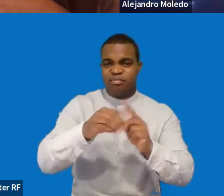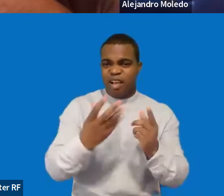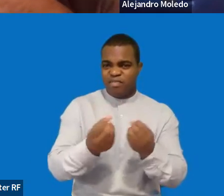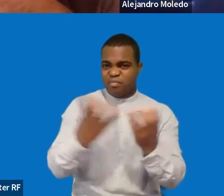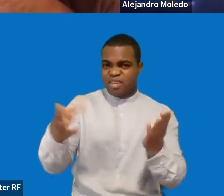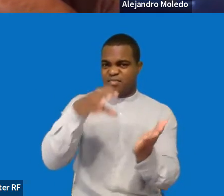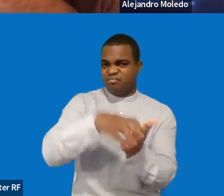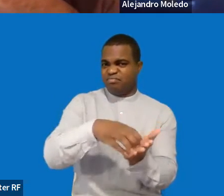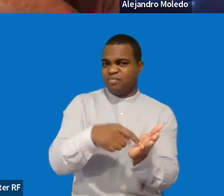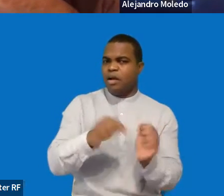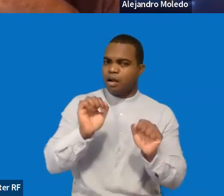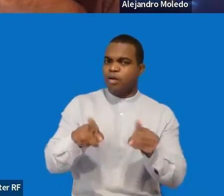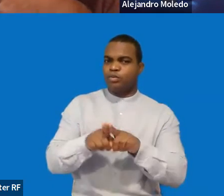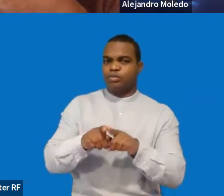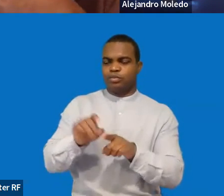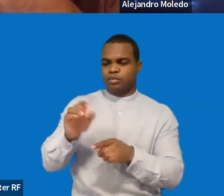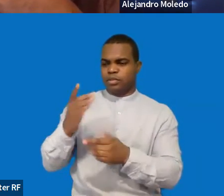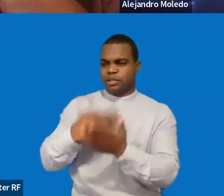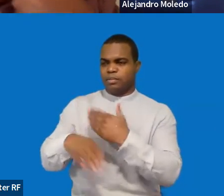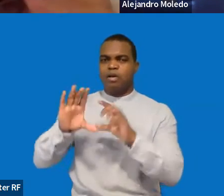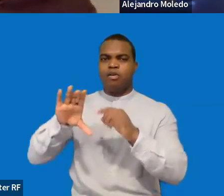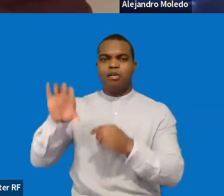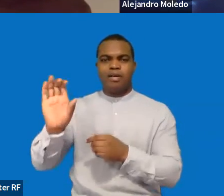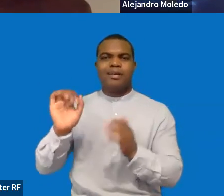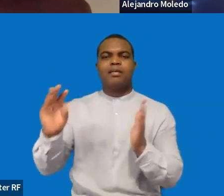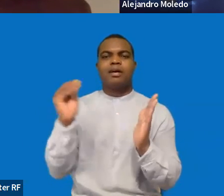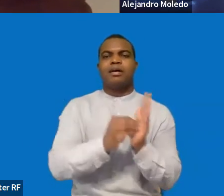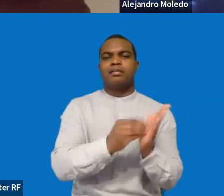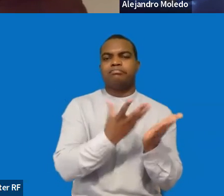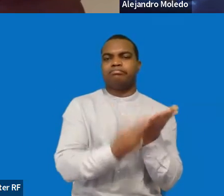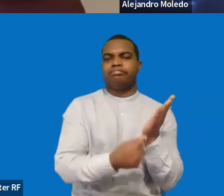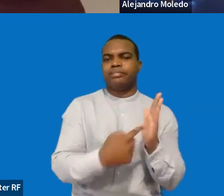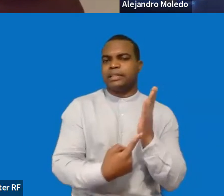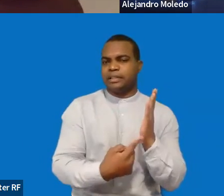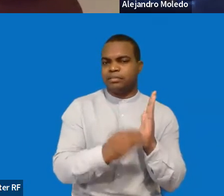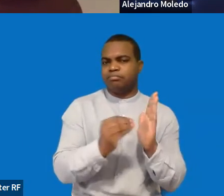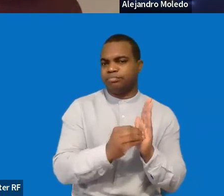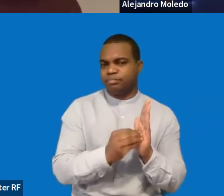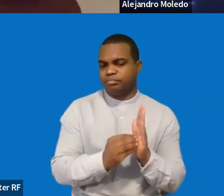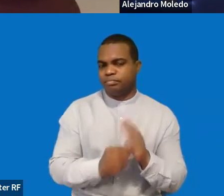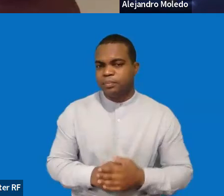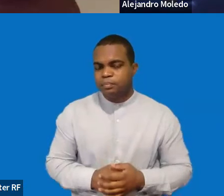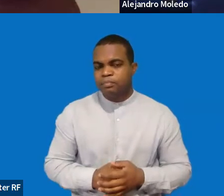When we ask, because we were thinking about this question, what about a digital parking card?